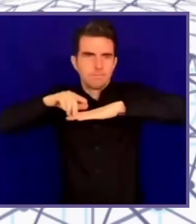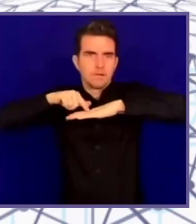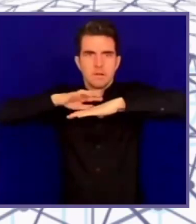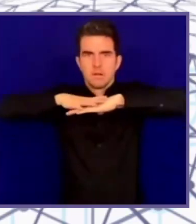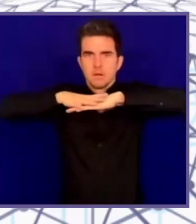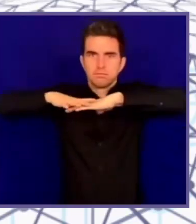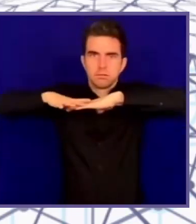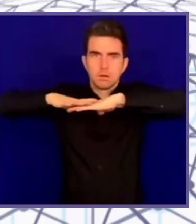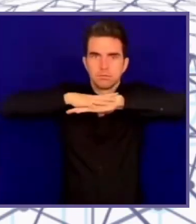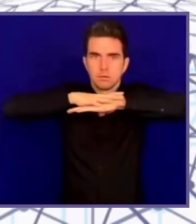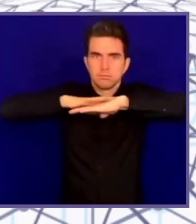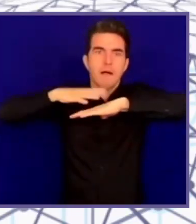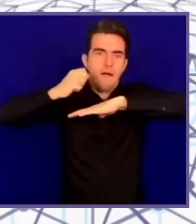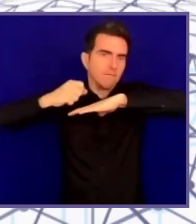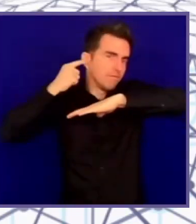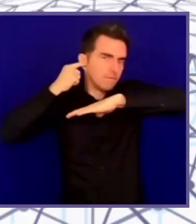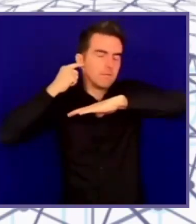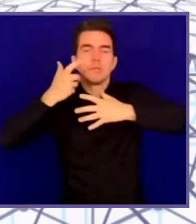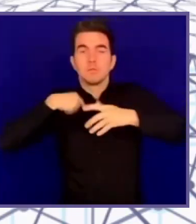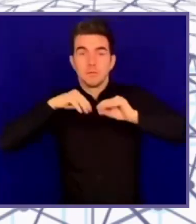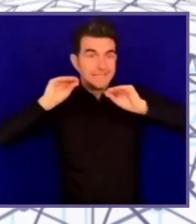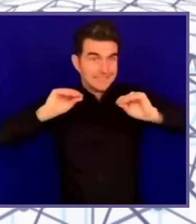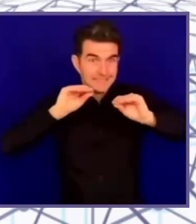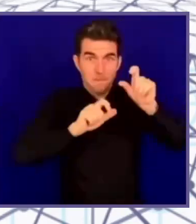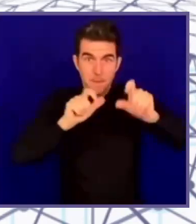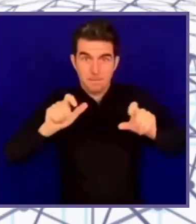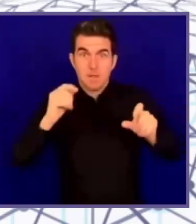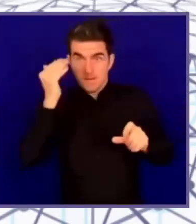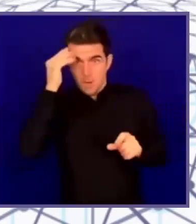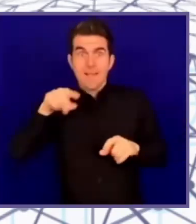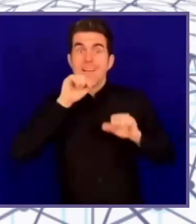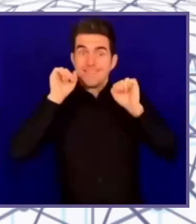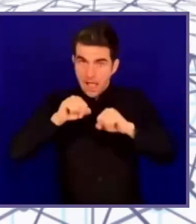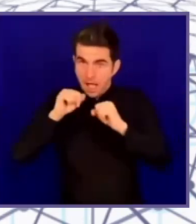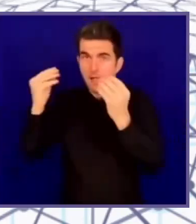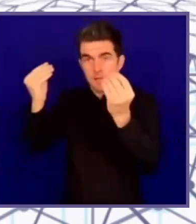use it intimately. So I'm squeezing at the moment, and you wouldn't know I'm doing it. So we can use